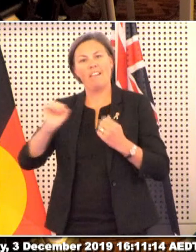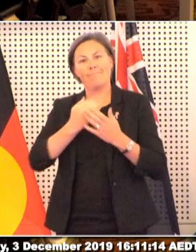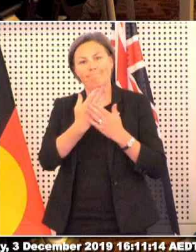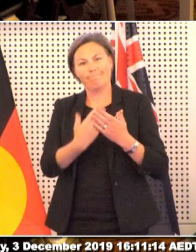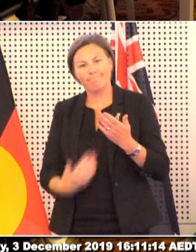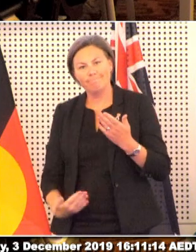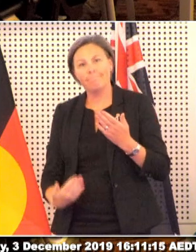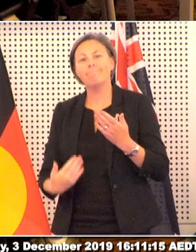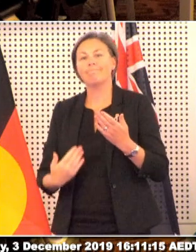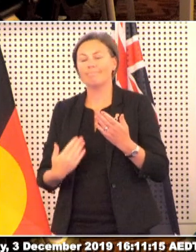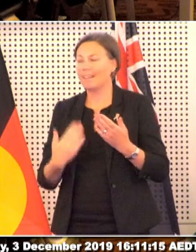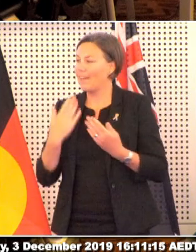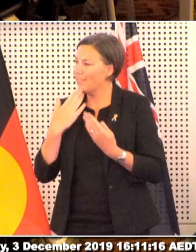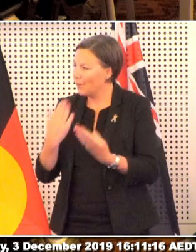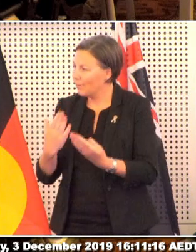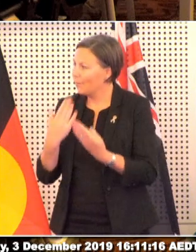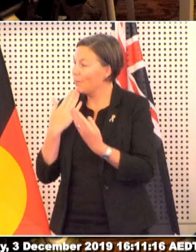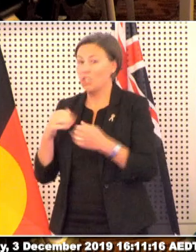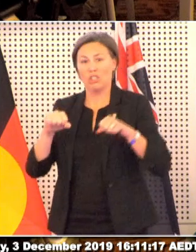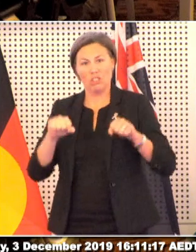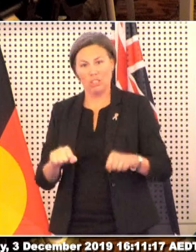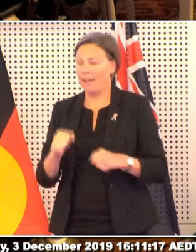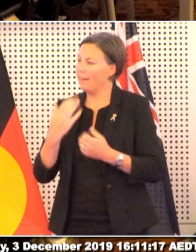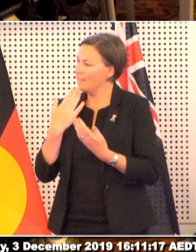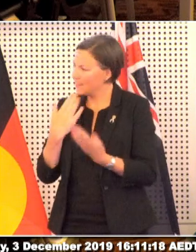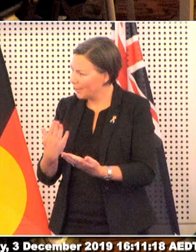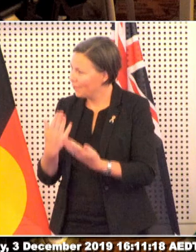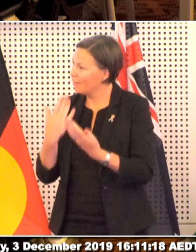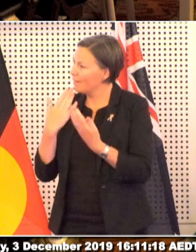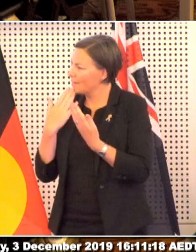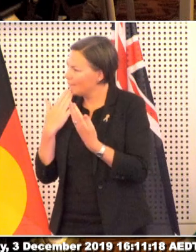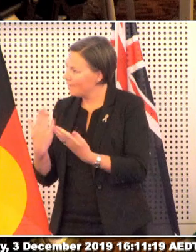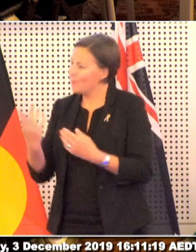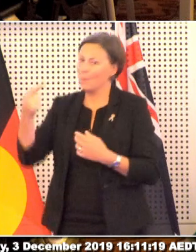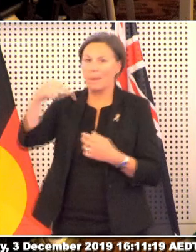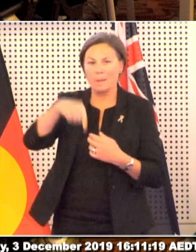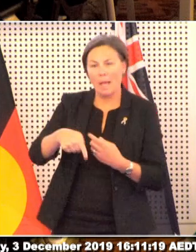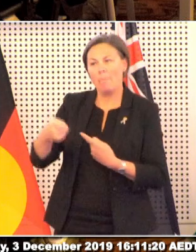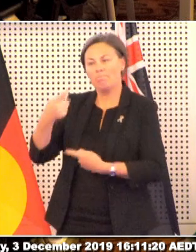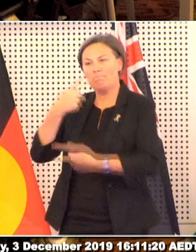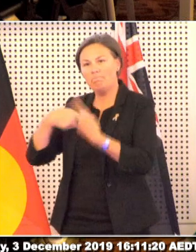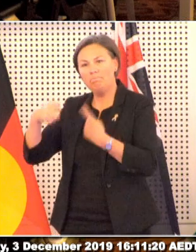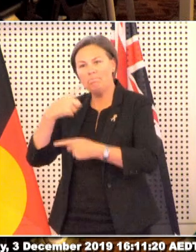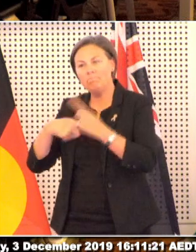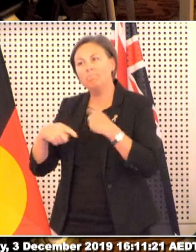Mr Roche, Ms Masterson, thank you very much for coming and giving evidence and giving us the benefits of your insights. We do appreciate that. Thank you.